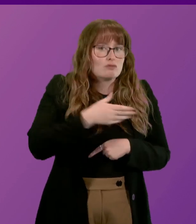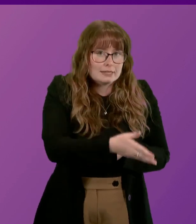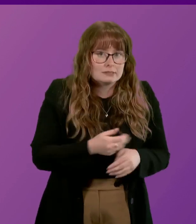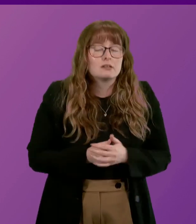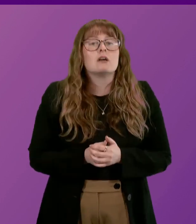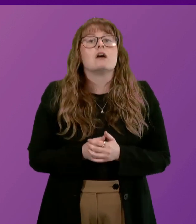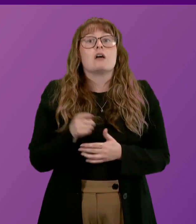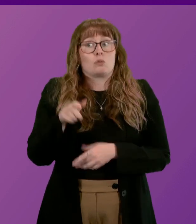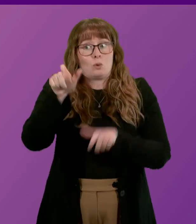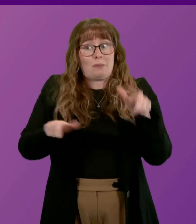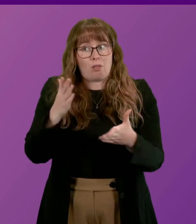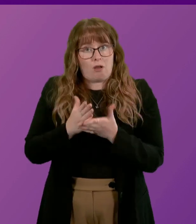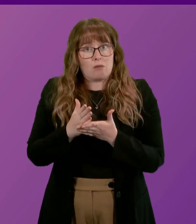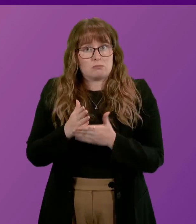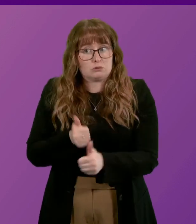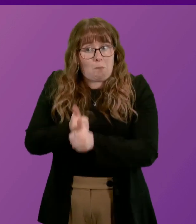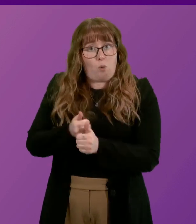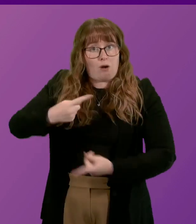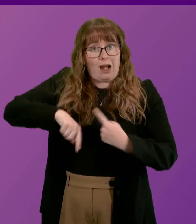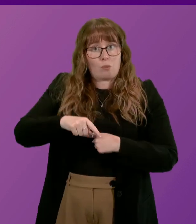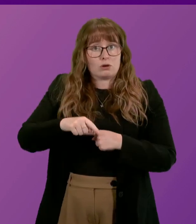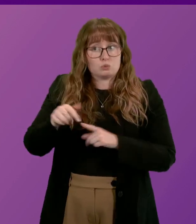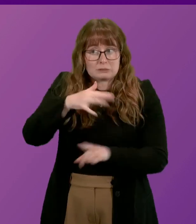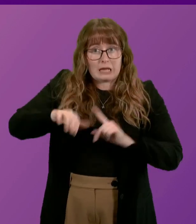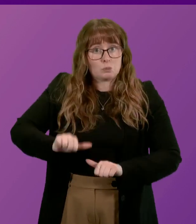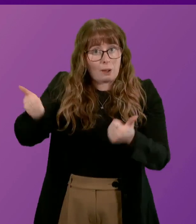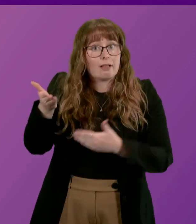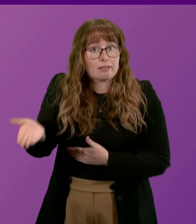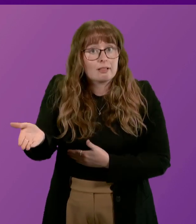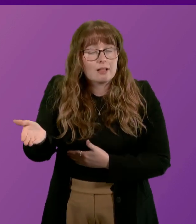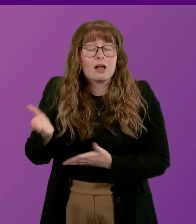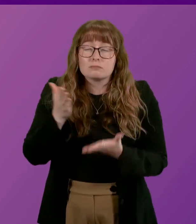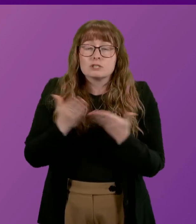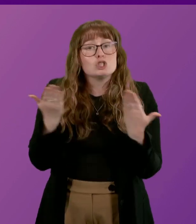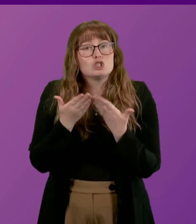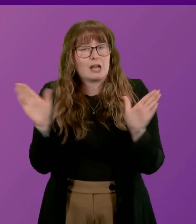who make a huge contribution to our society. There is a general issue, and the affected